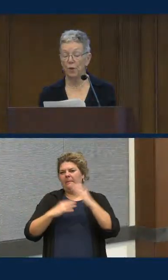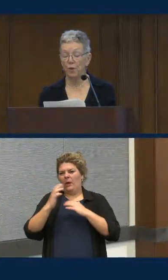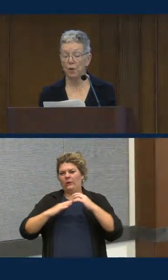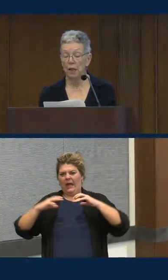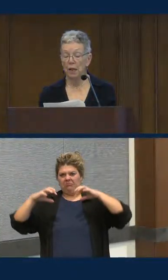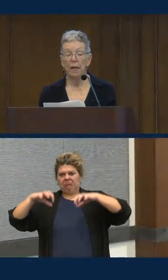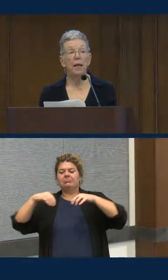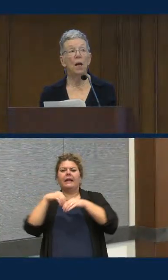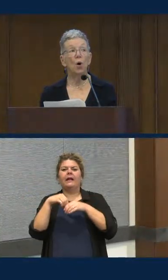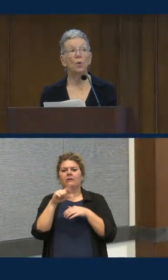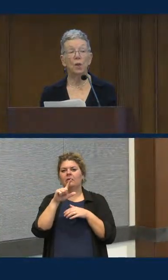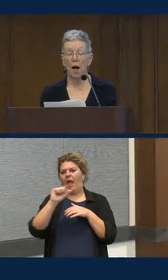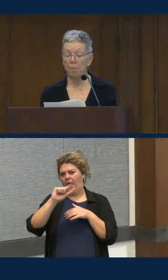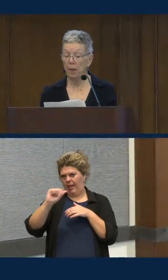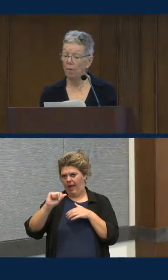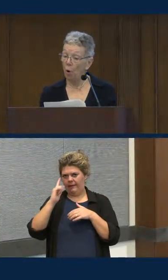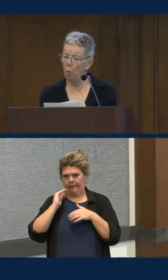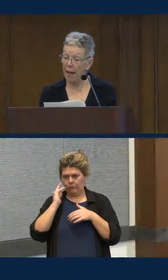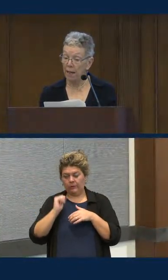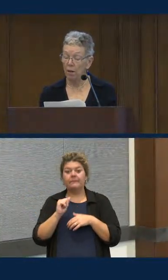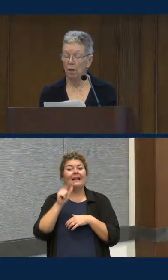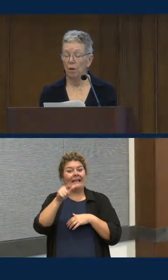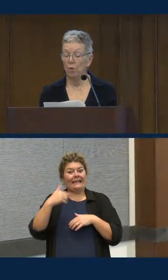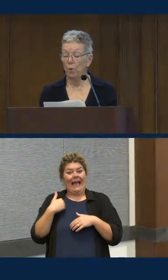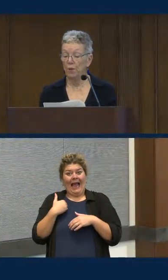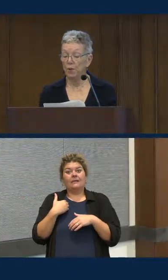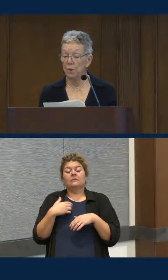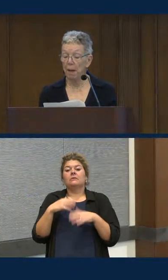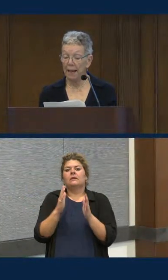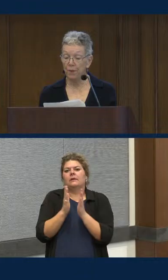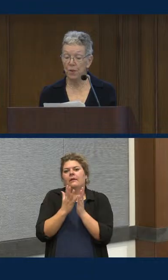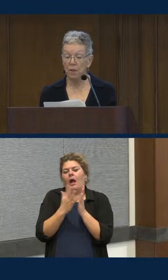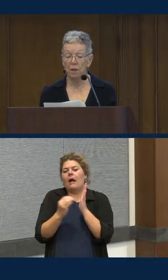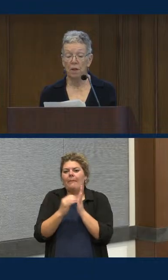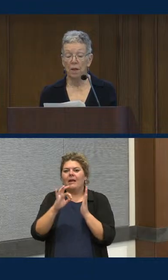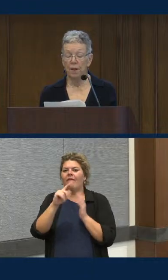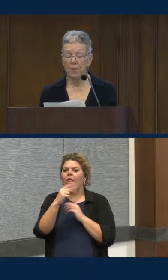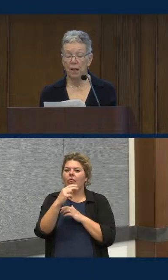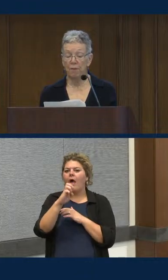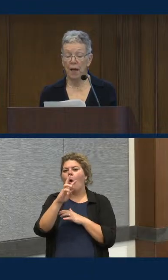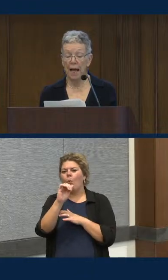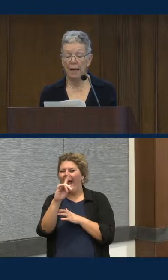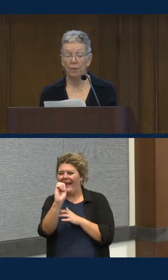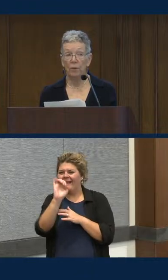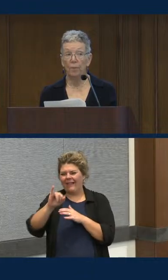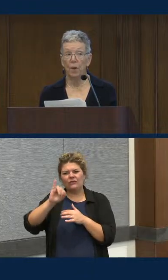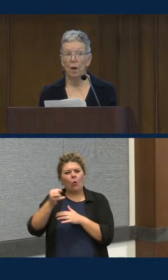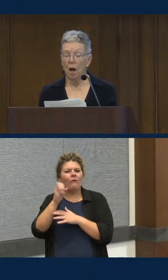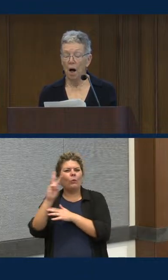of Awake, the Witness's magazine, in his left hand.